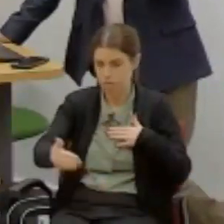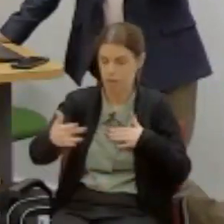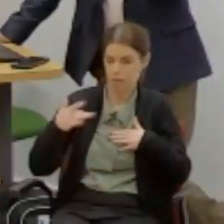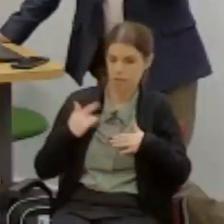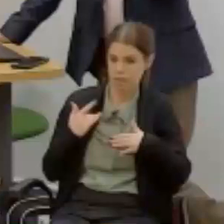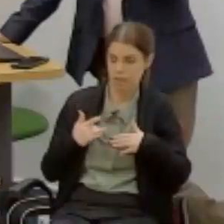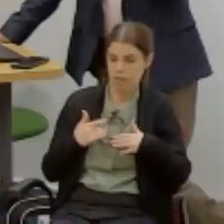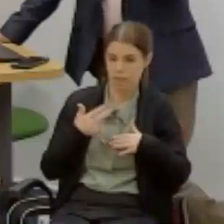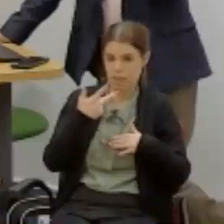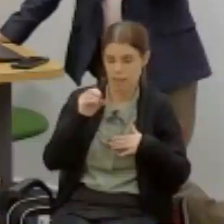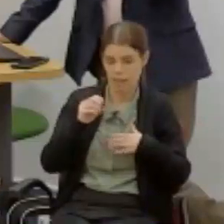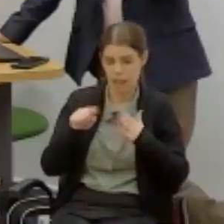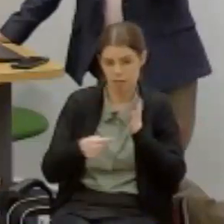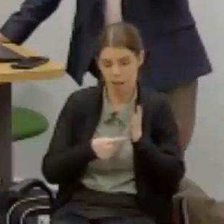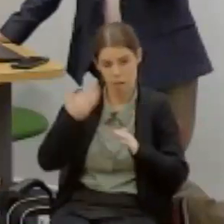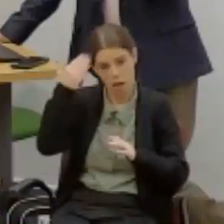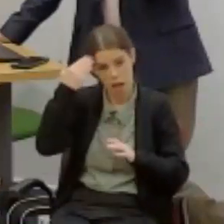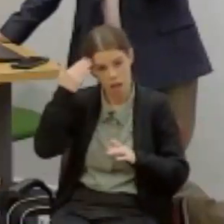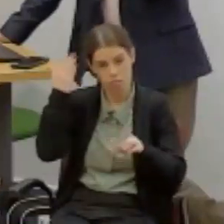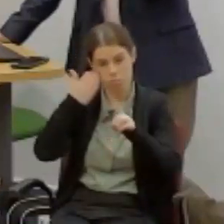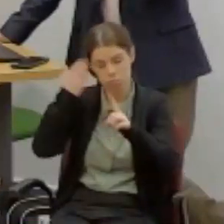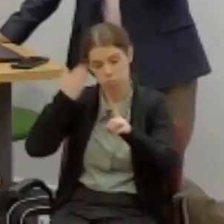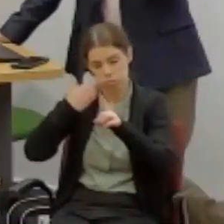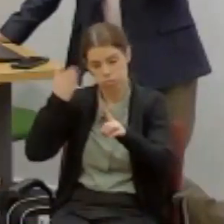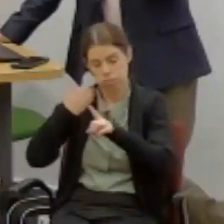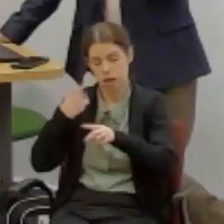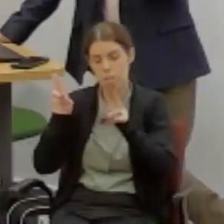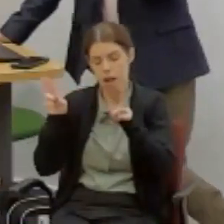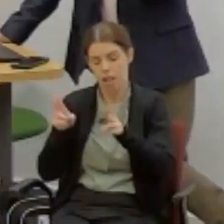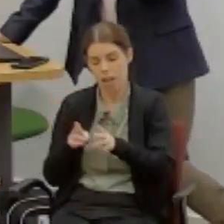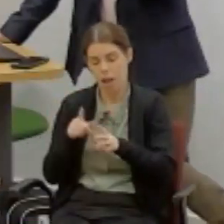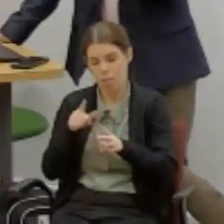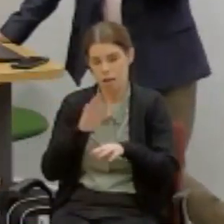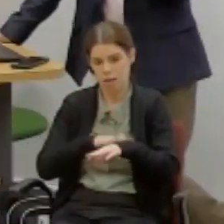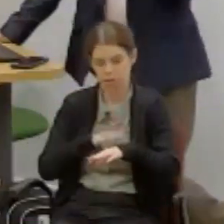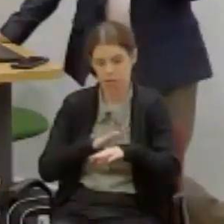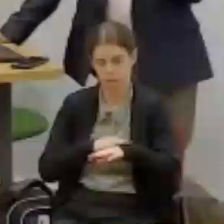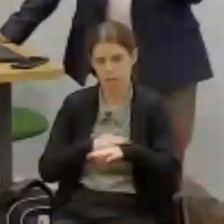That's 80,000 head impacts which are fairly minor, but nevertheless add up over time.